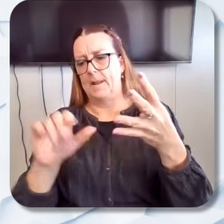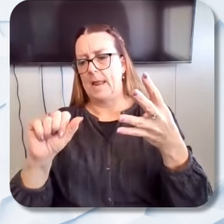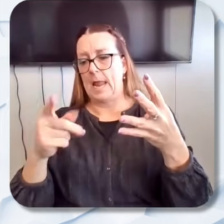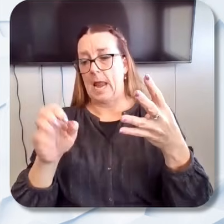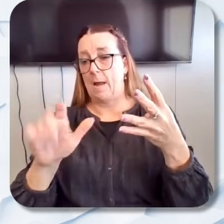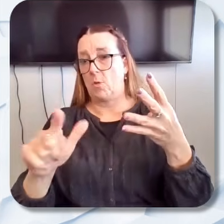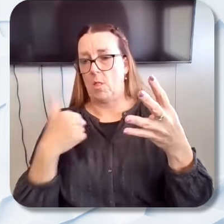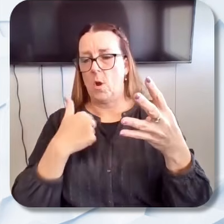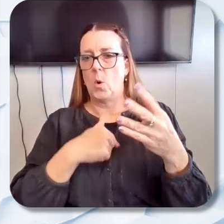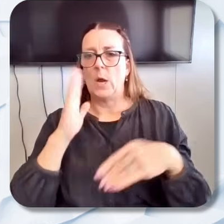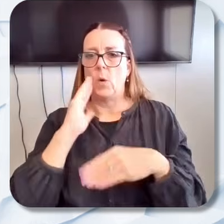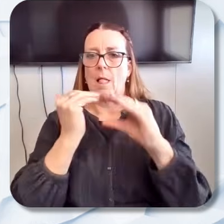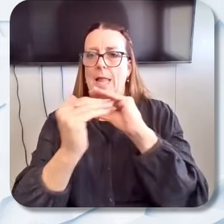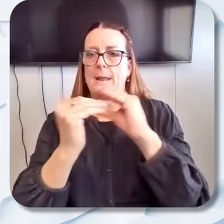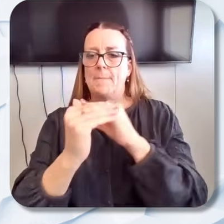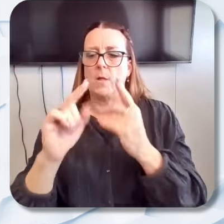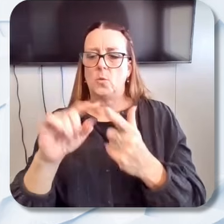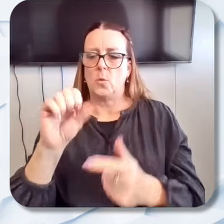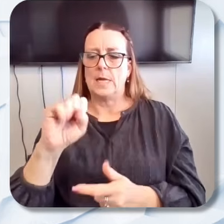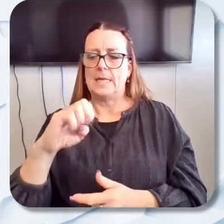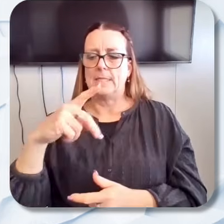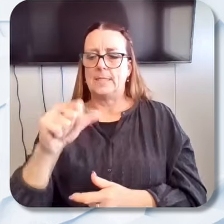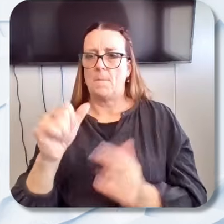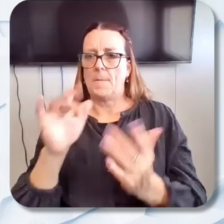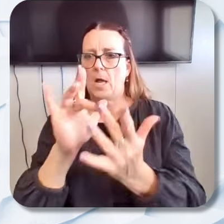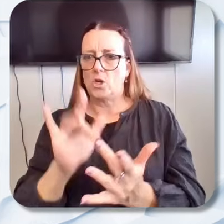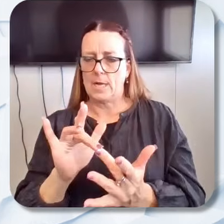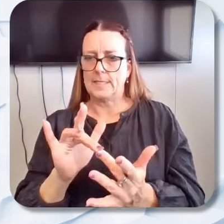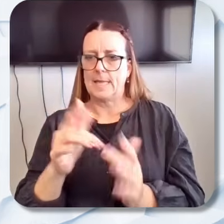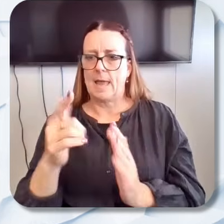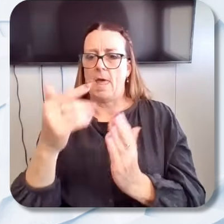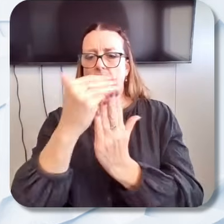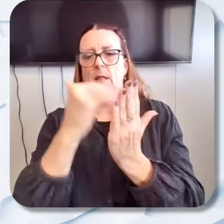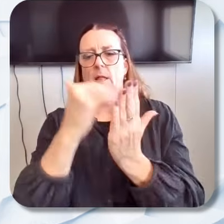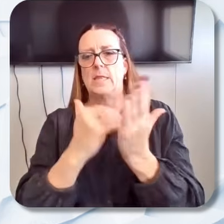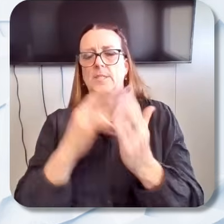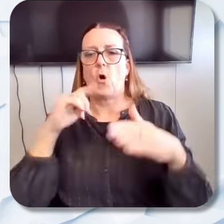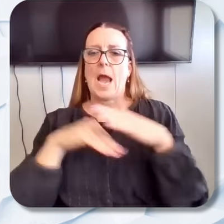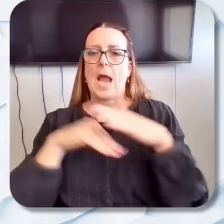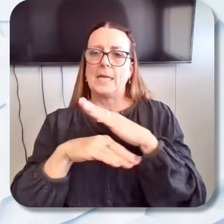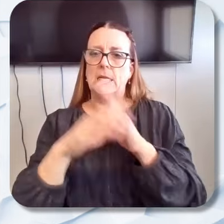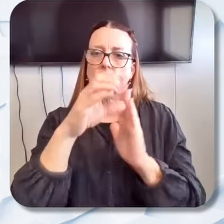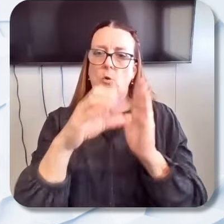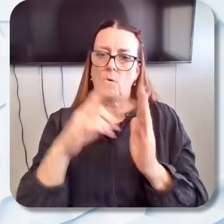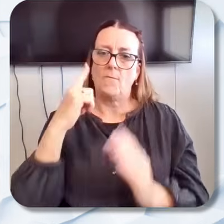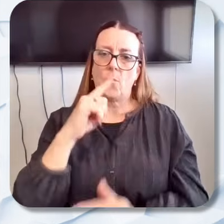to SELPA contacts the list of the access codes for both the SELPA and the LEA and then from